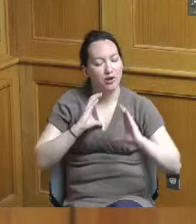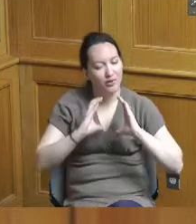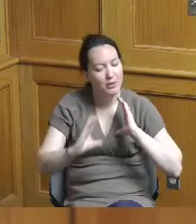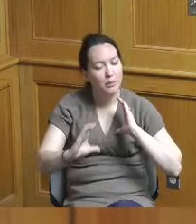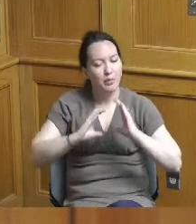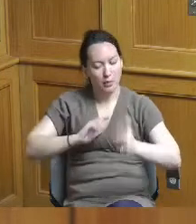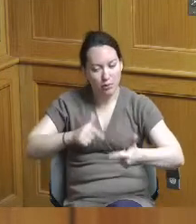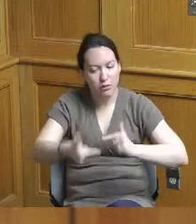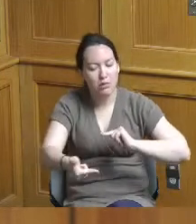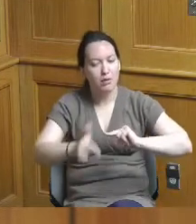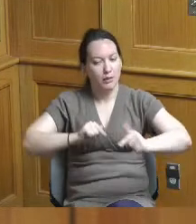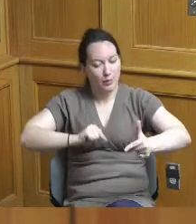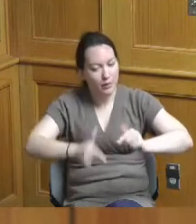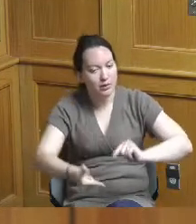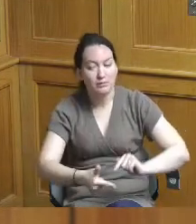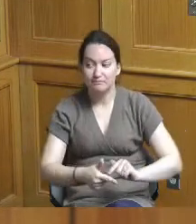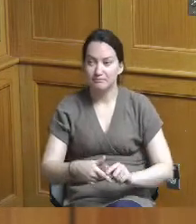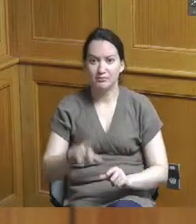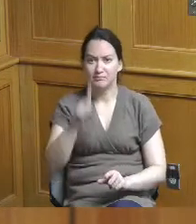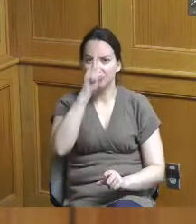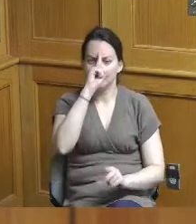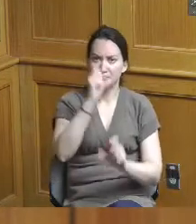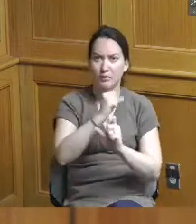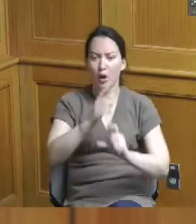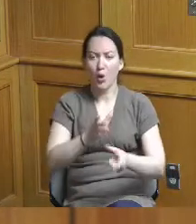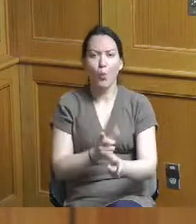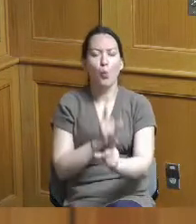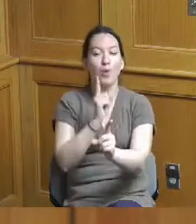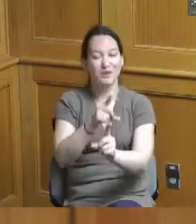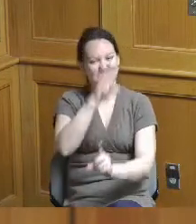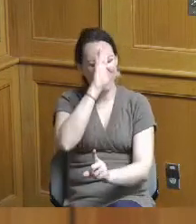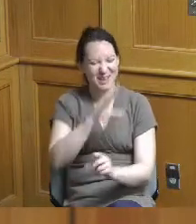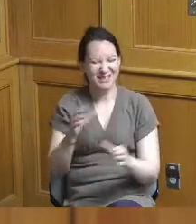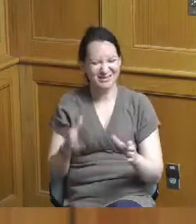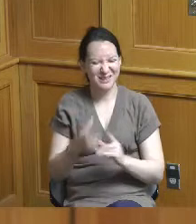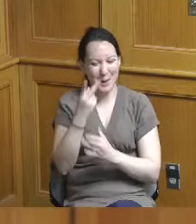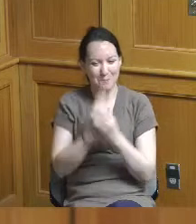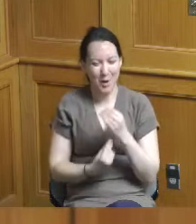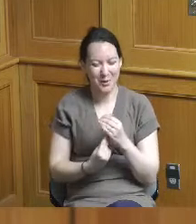about where we would all like to head because it's a joint venture so that was the reason I